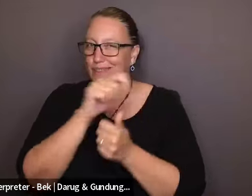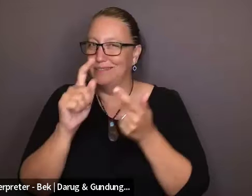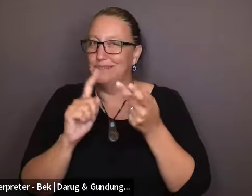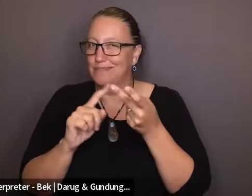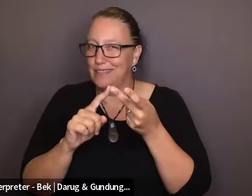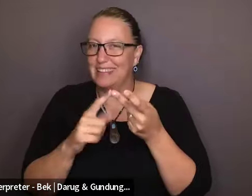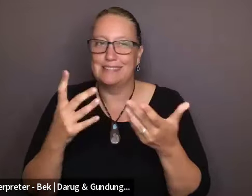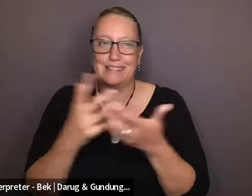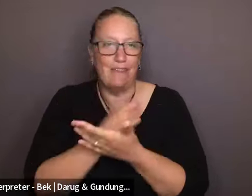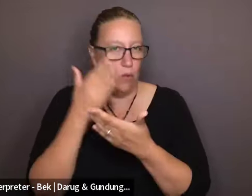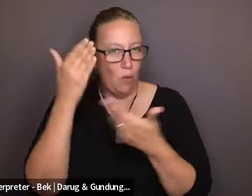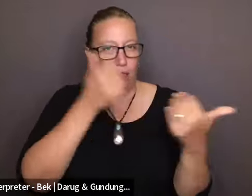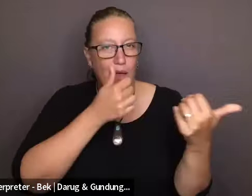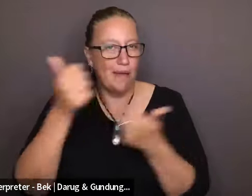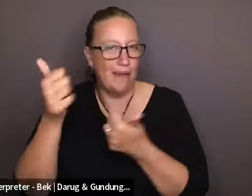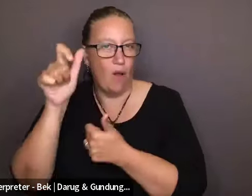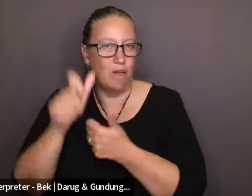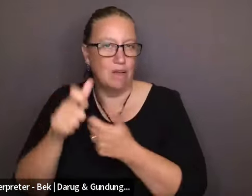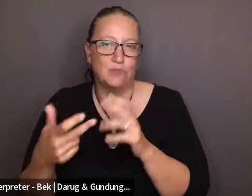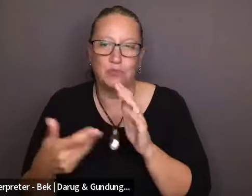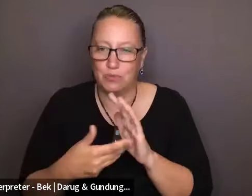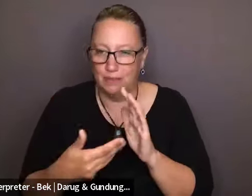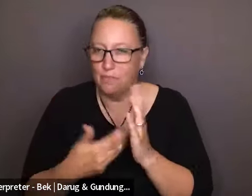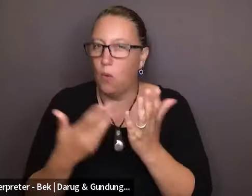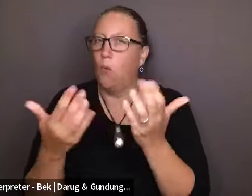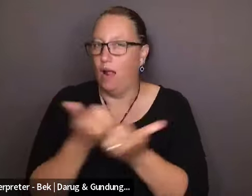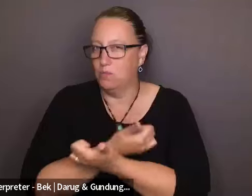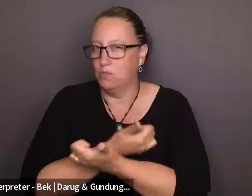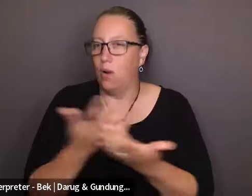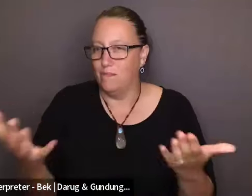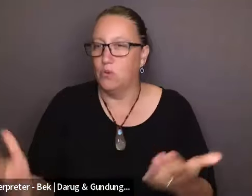events engagement coordinator and Bethany who is our commissioned research manager but also our safety and